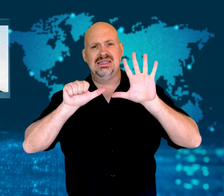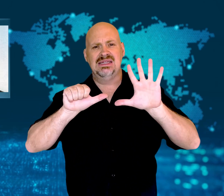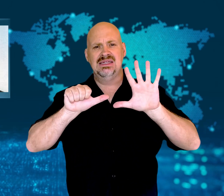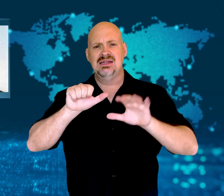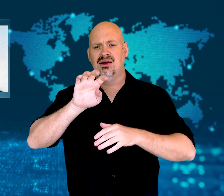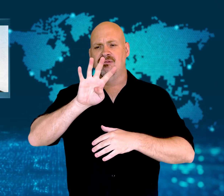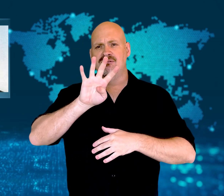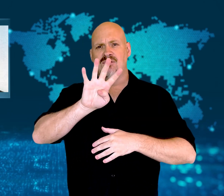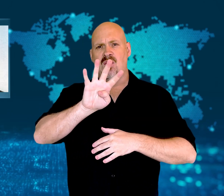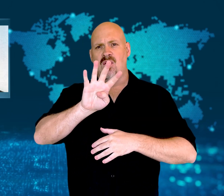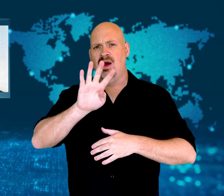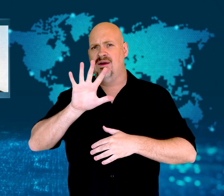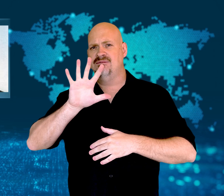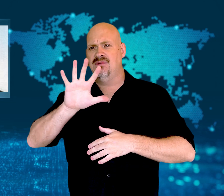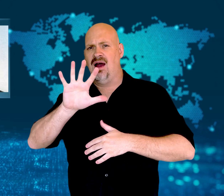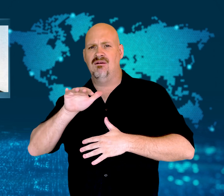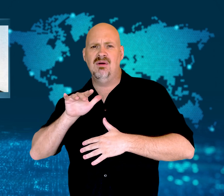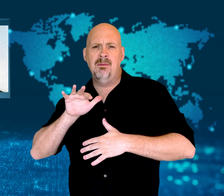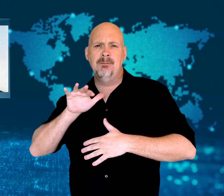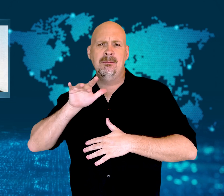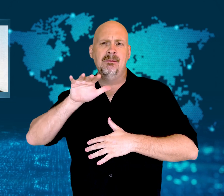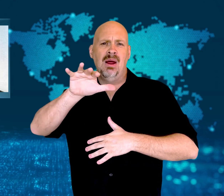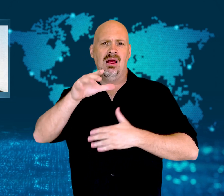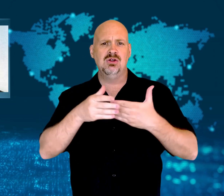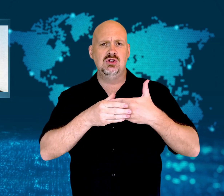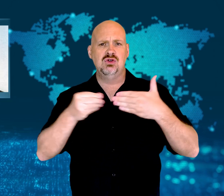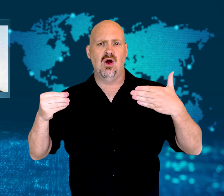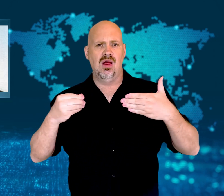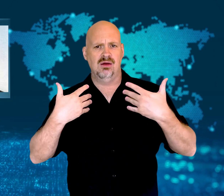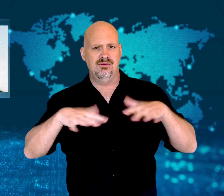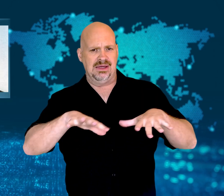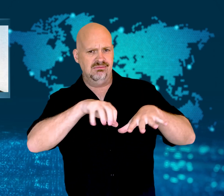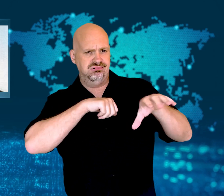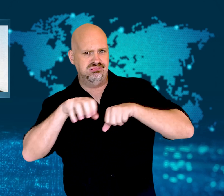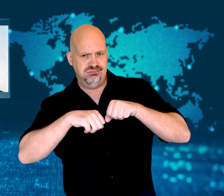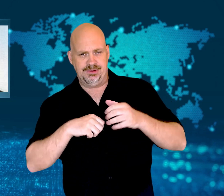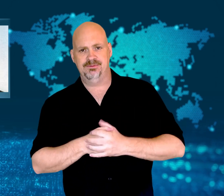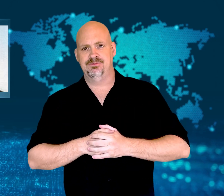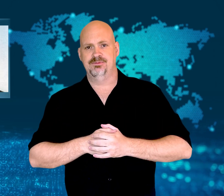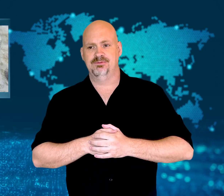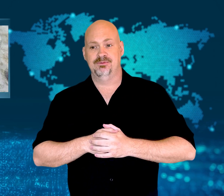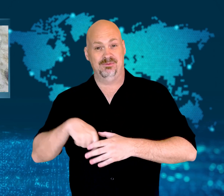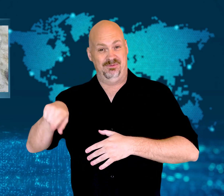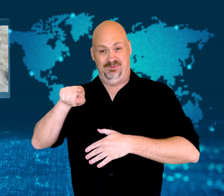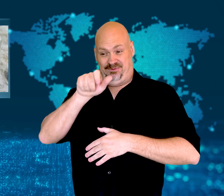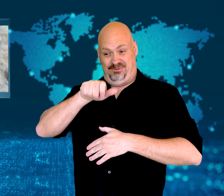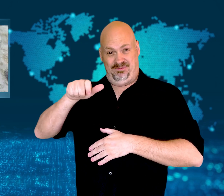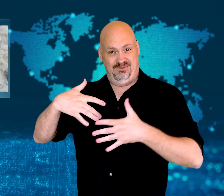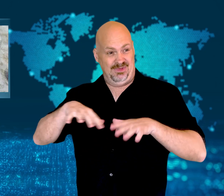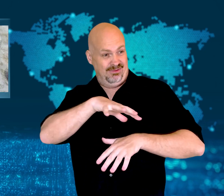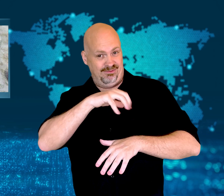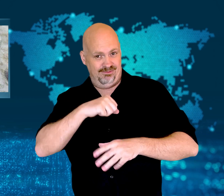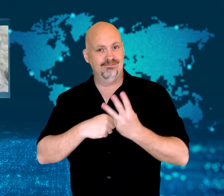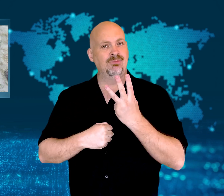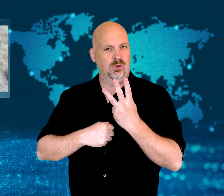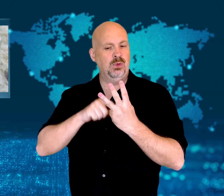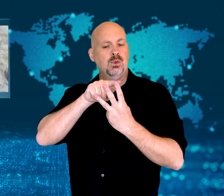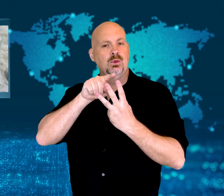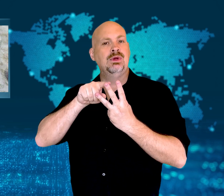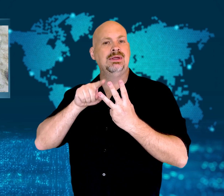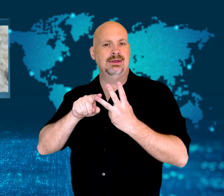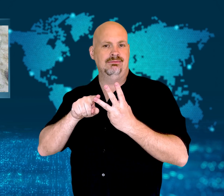The theft was altogether worth $645 million dollars.